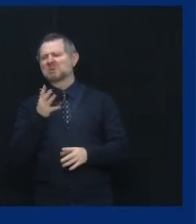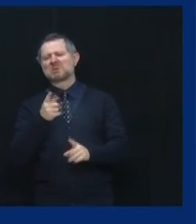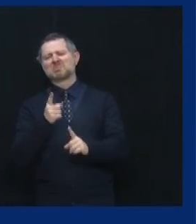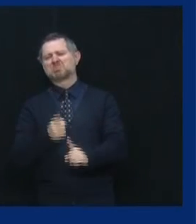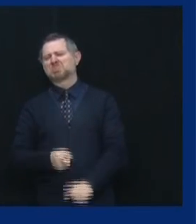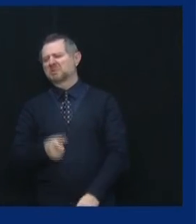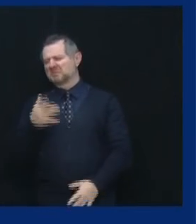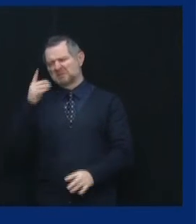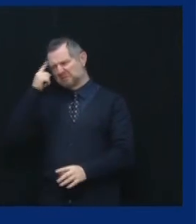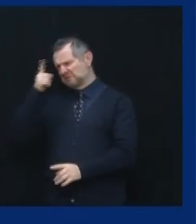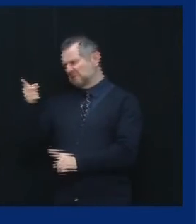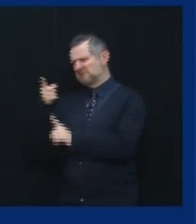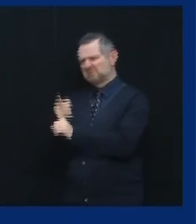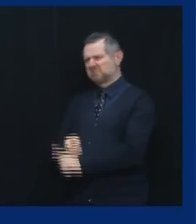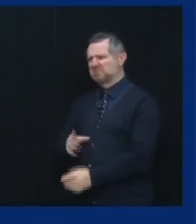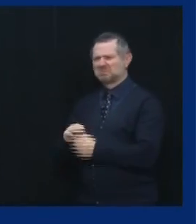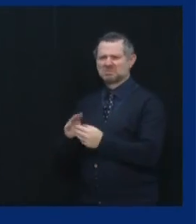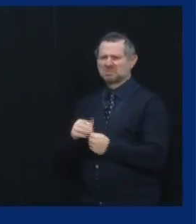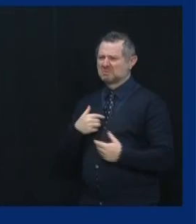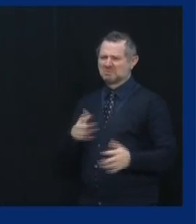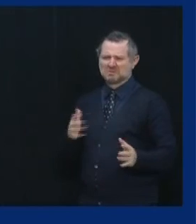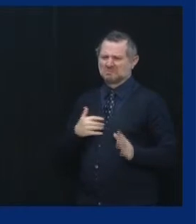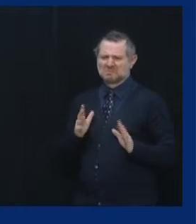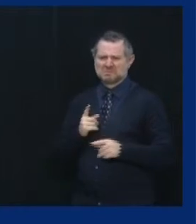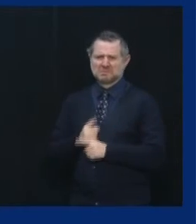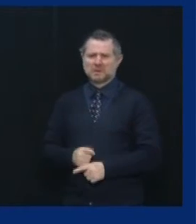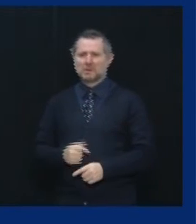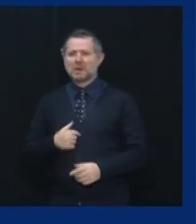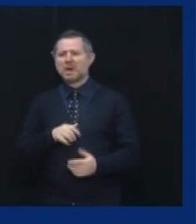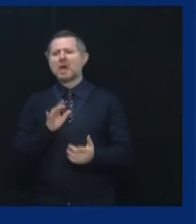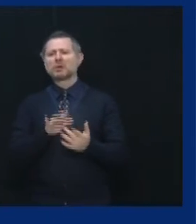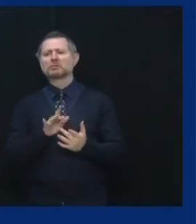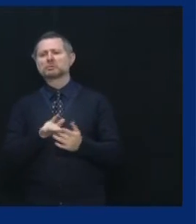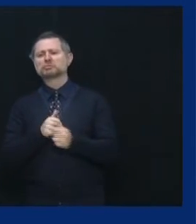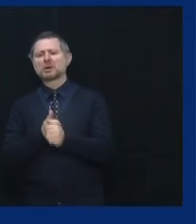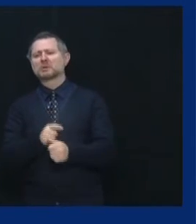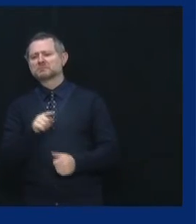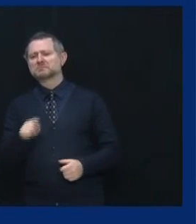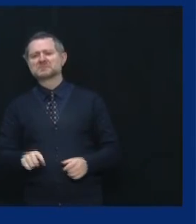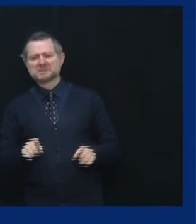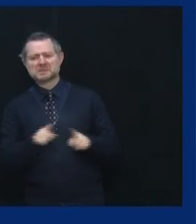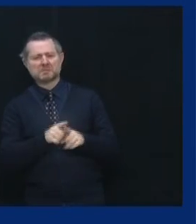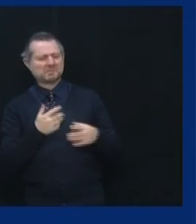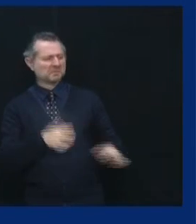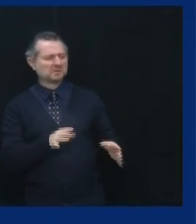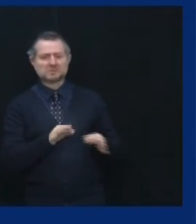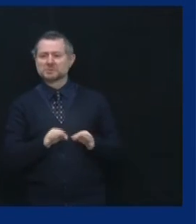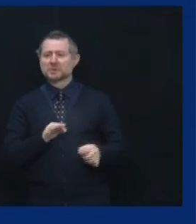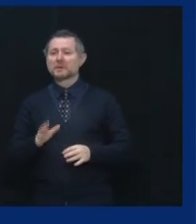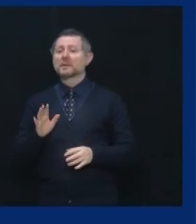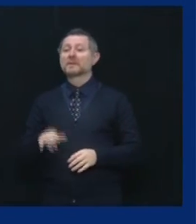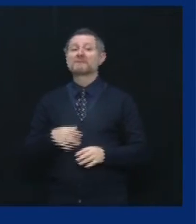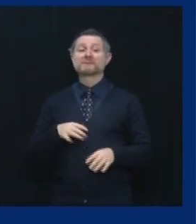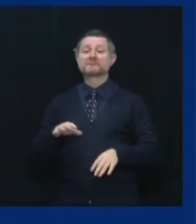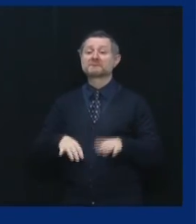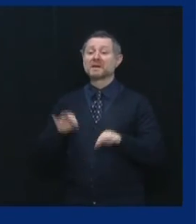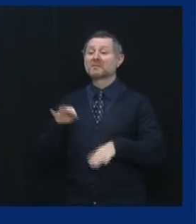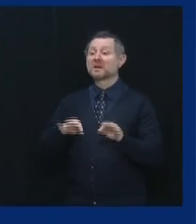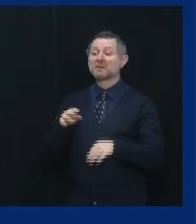DR. ZUCKER, DO YOU WANT TO EXPLAIN? I THINK GOVERNOR YOU COVERED IT EXACTLY.